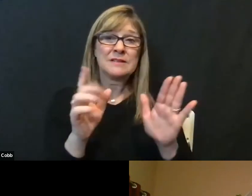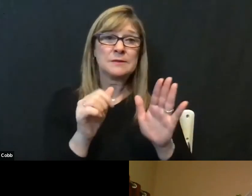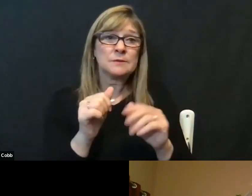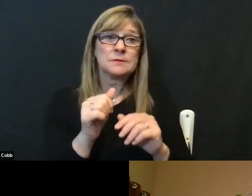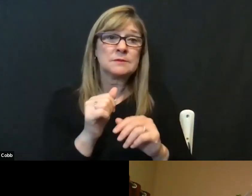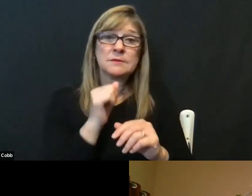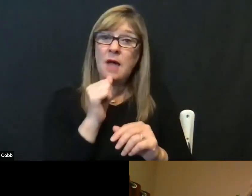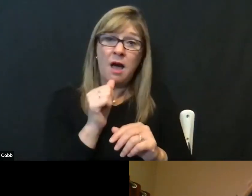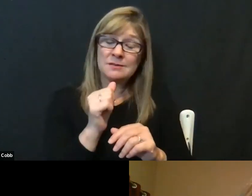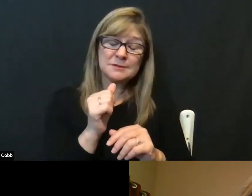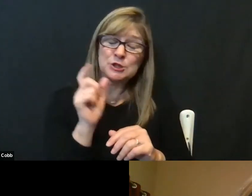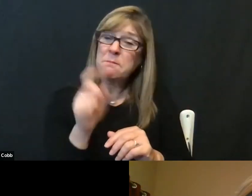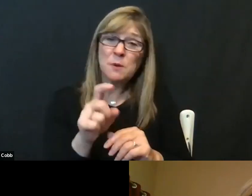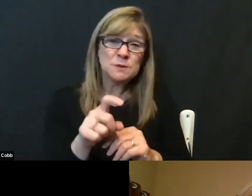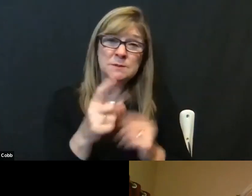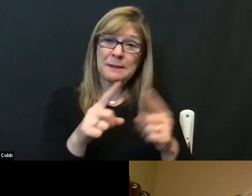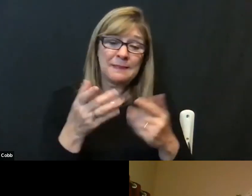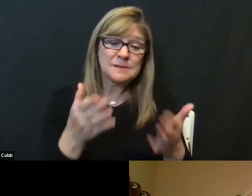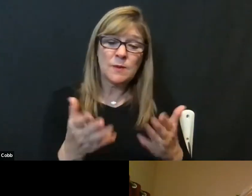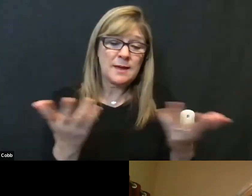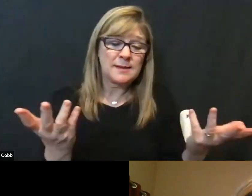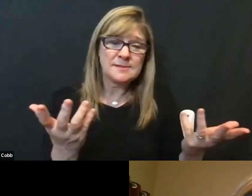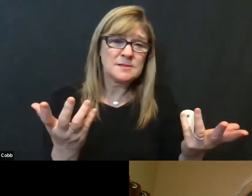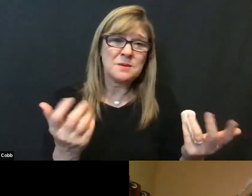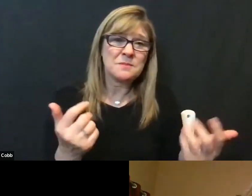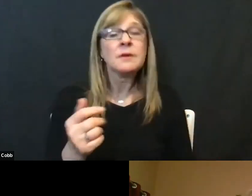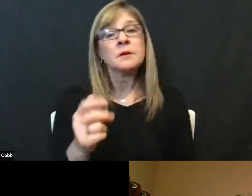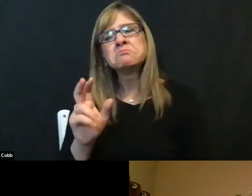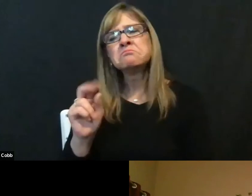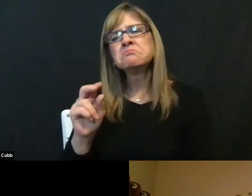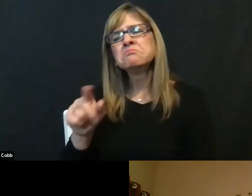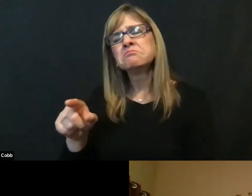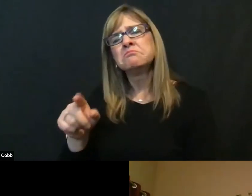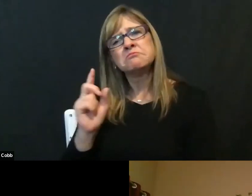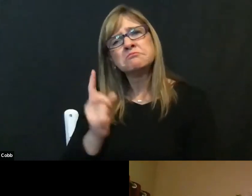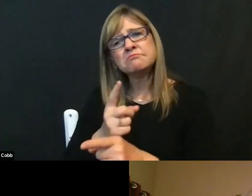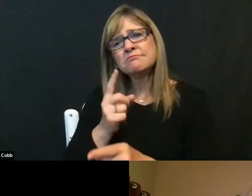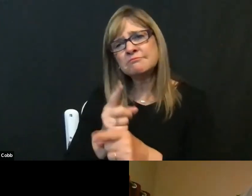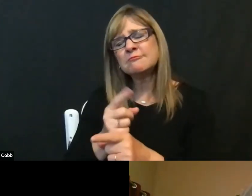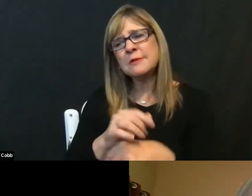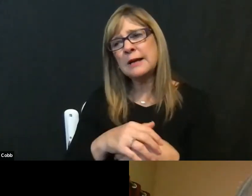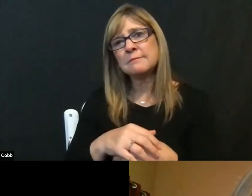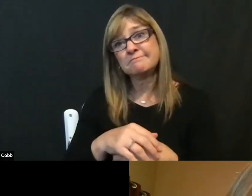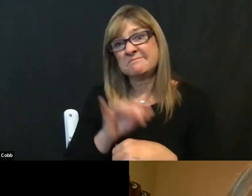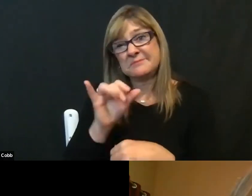to be this way so. >> No, no and it's never expected or rarely expected.